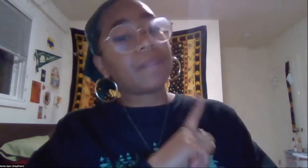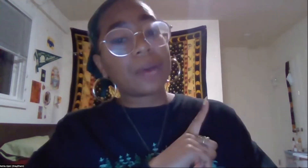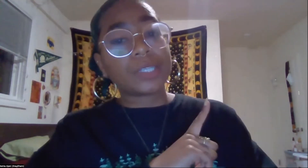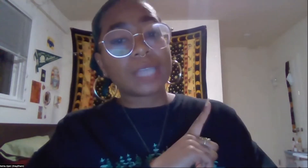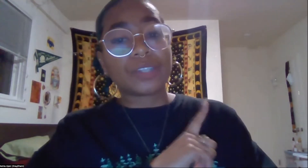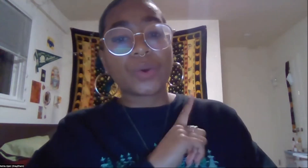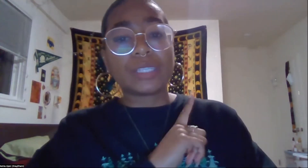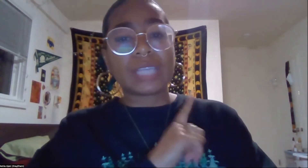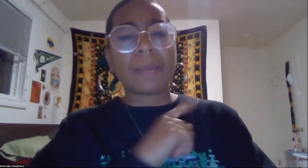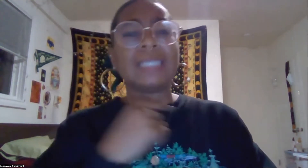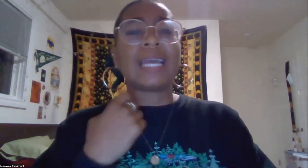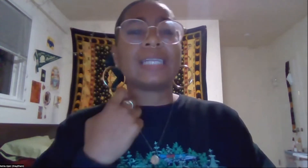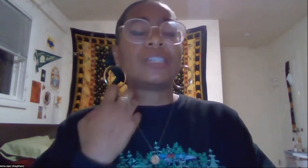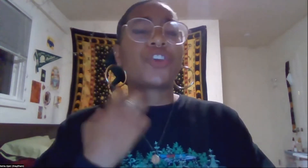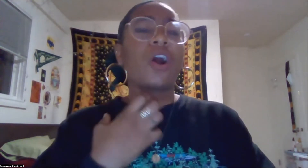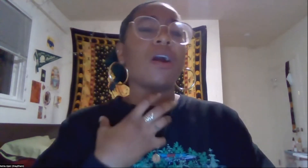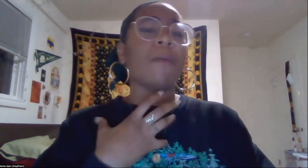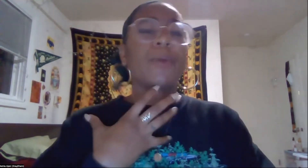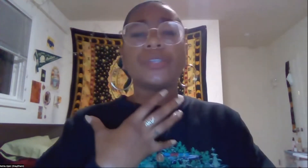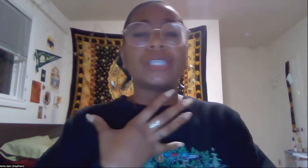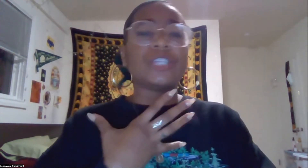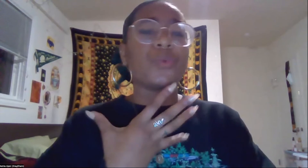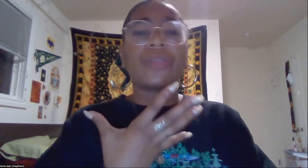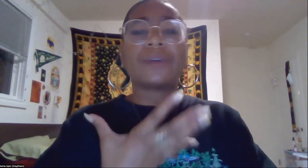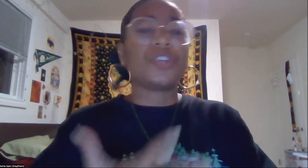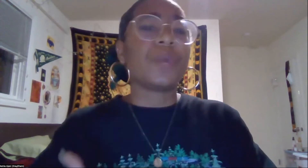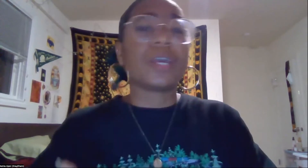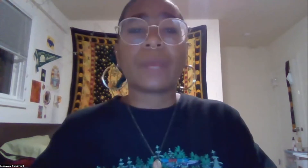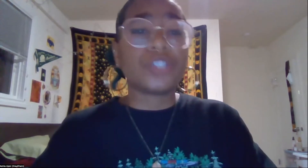flowers at the doorstep and dance until your heart bursts into a thousand new iterations